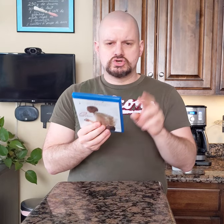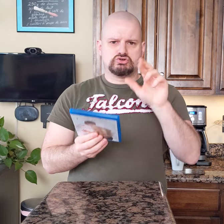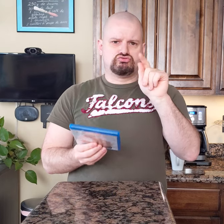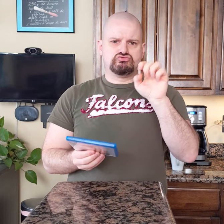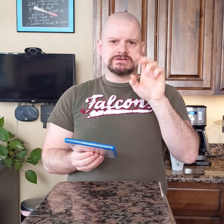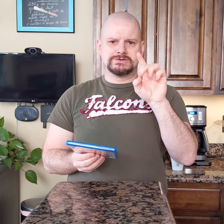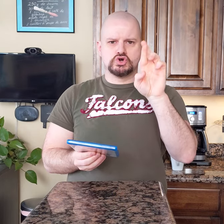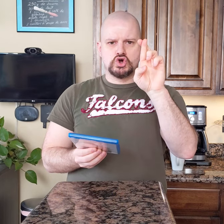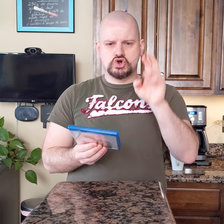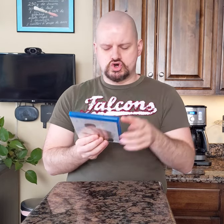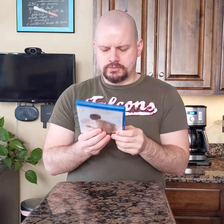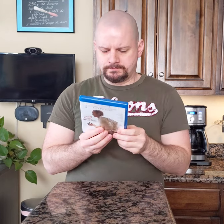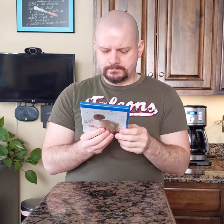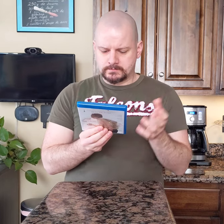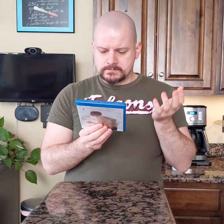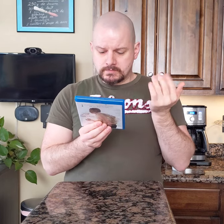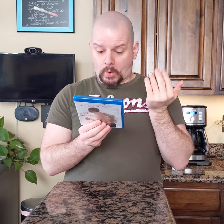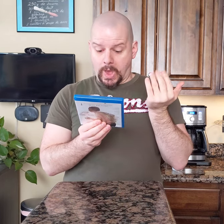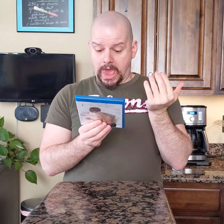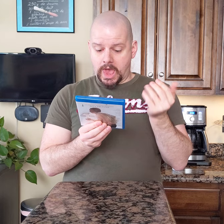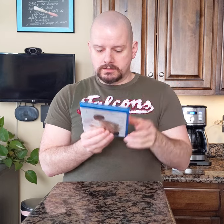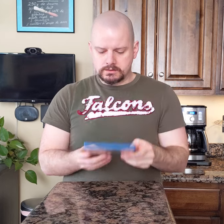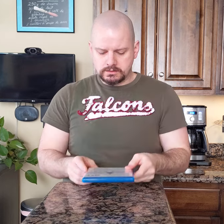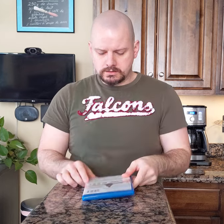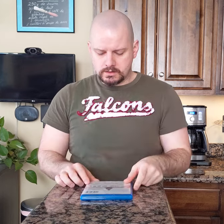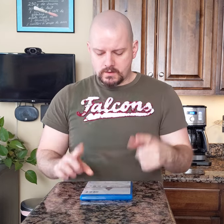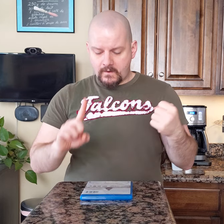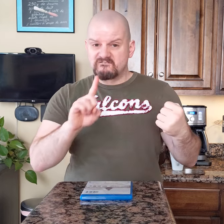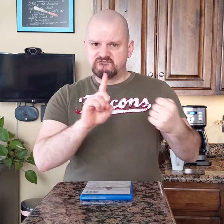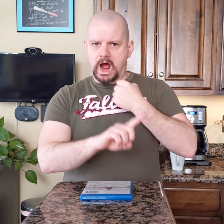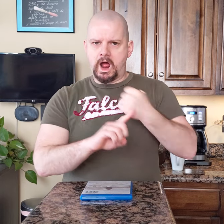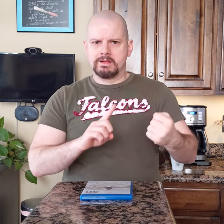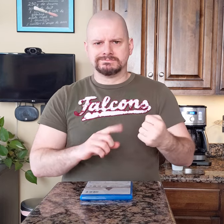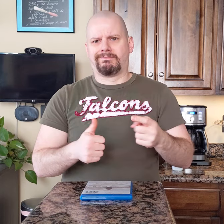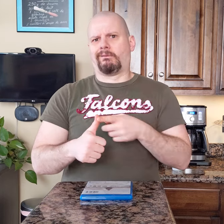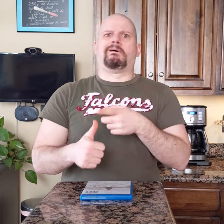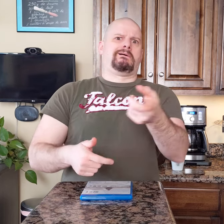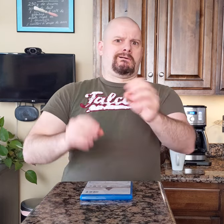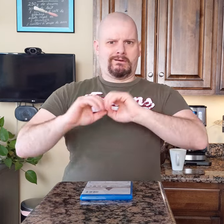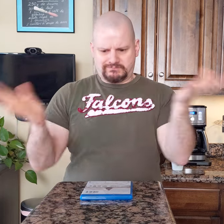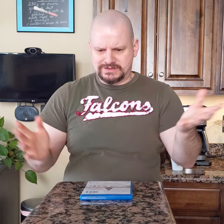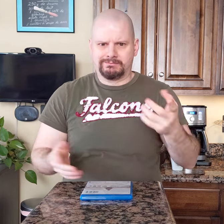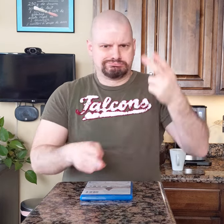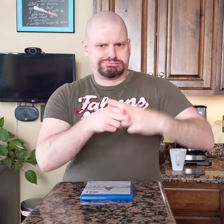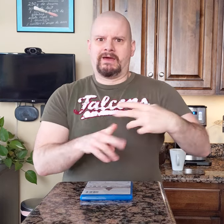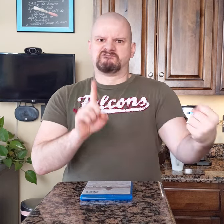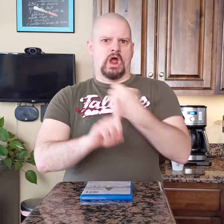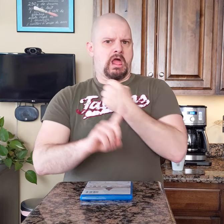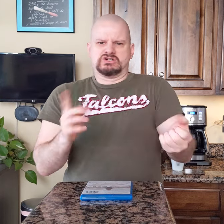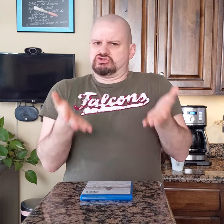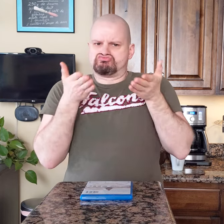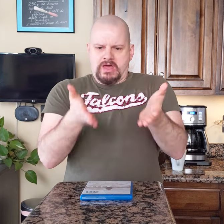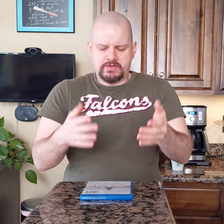It's rated R because of the violence -- obviously the violence is right there.